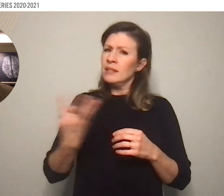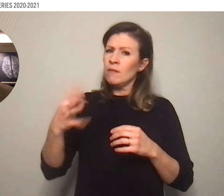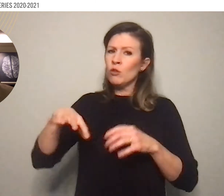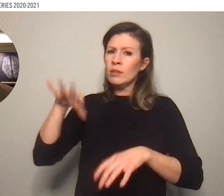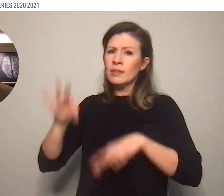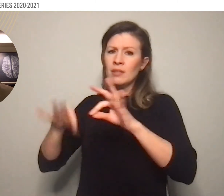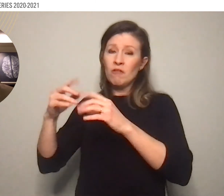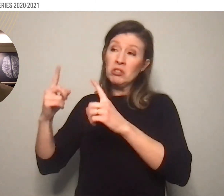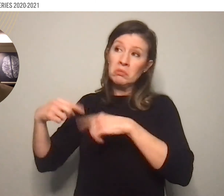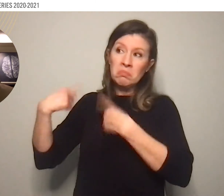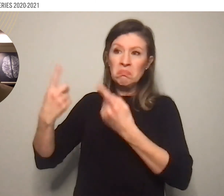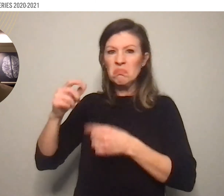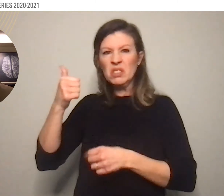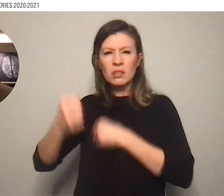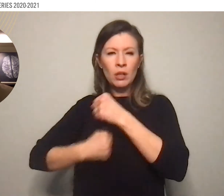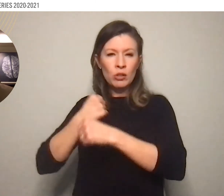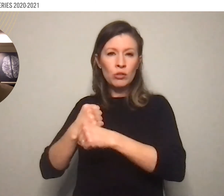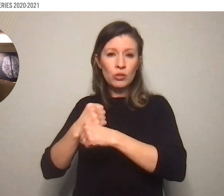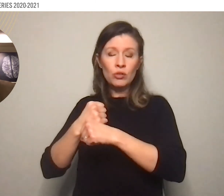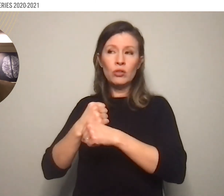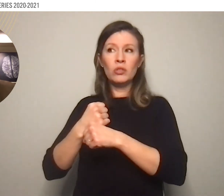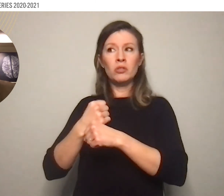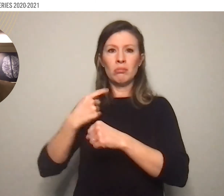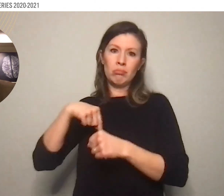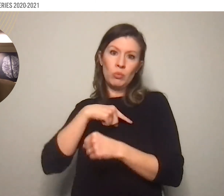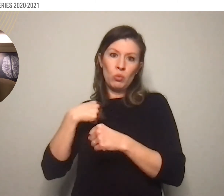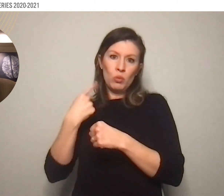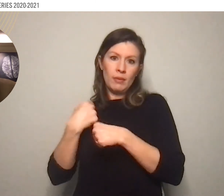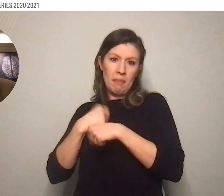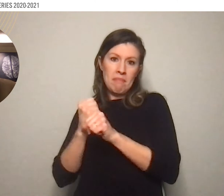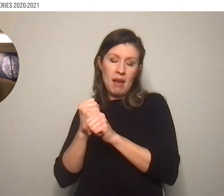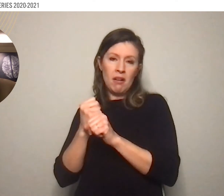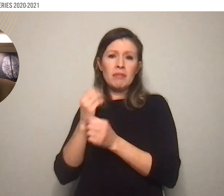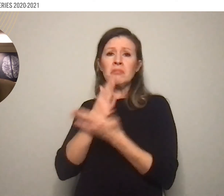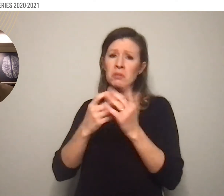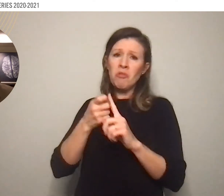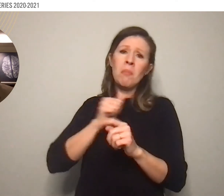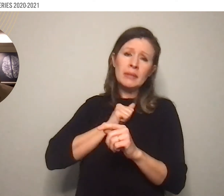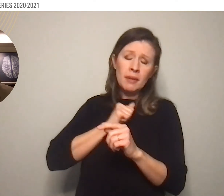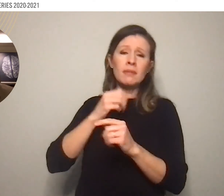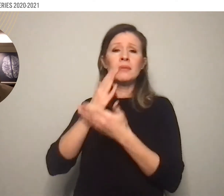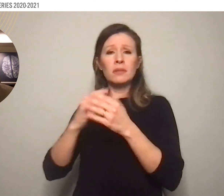over the last decade and that we've made and half from myself and in collaborators that I